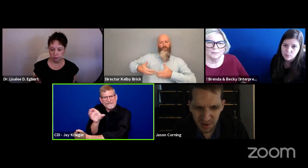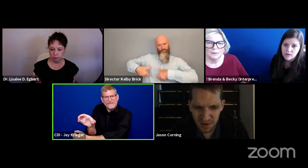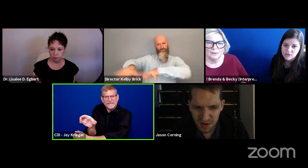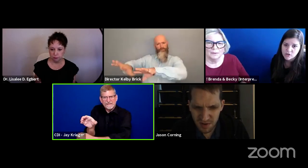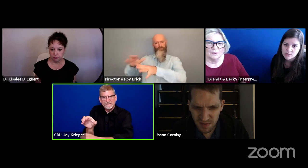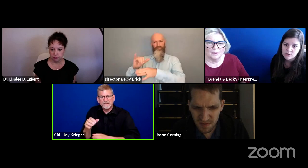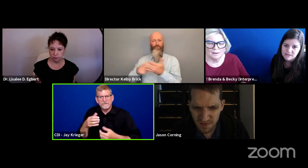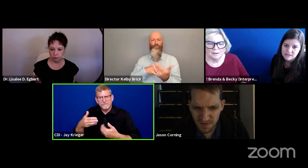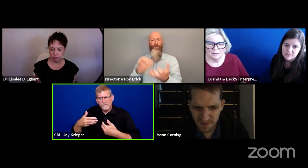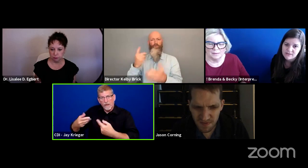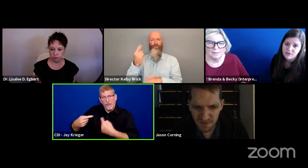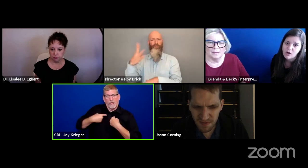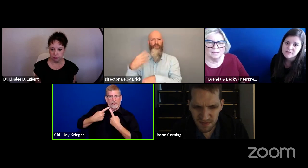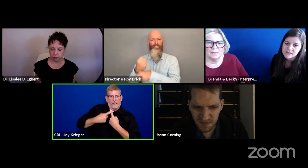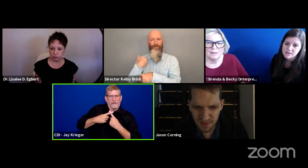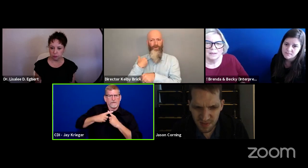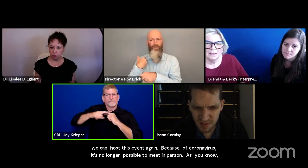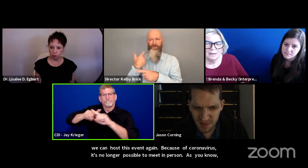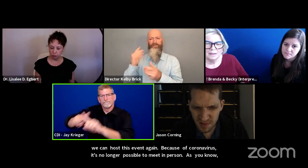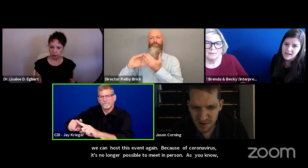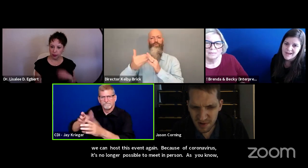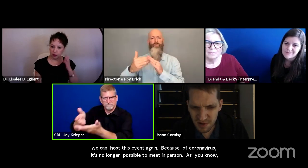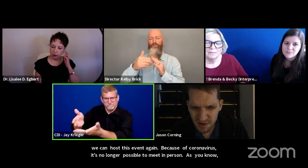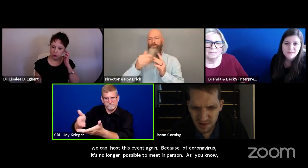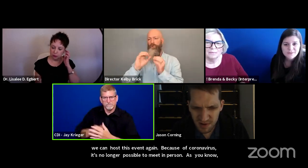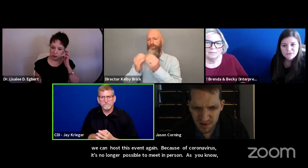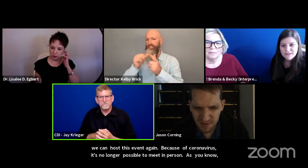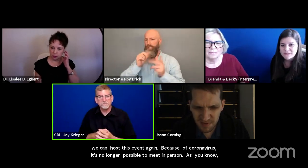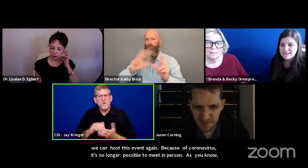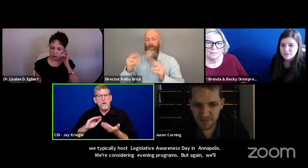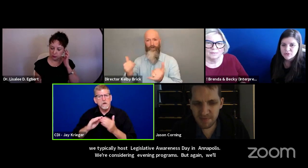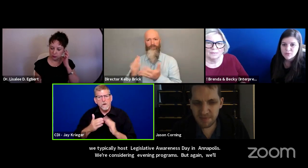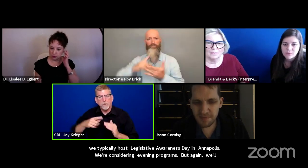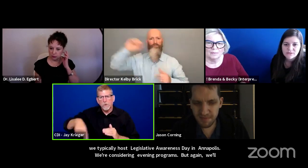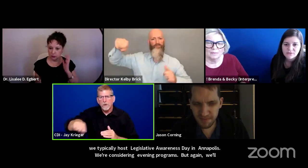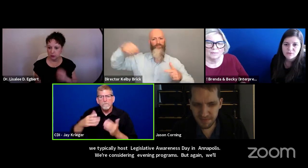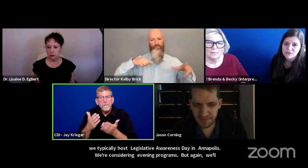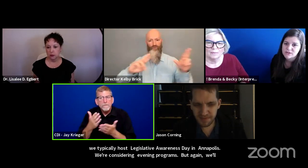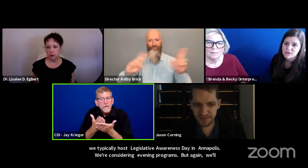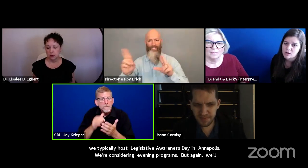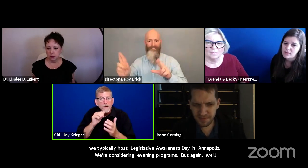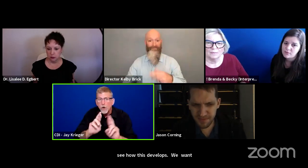We want our community to be involved and maybe do something similar to what we did a few years ago.